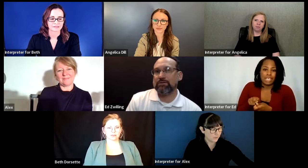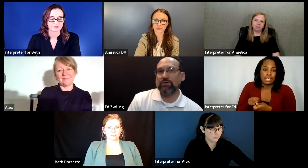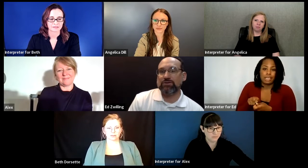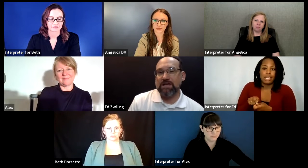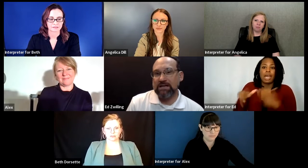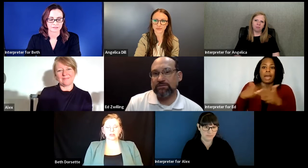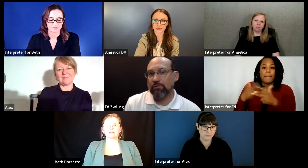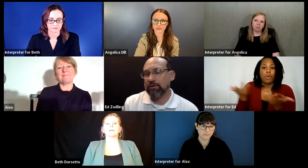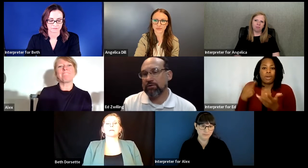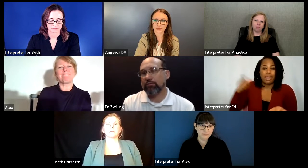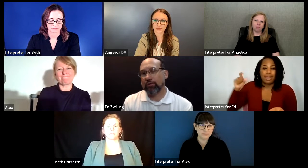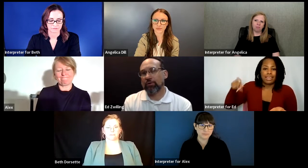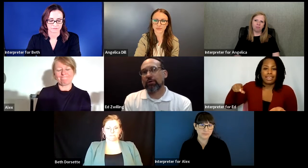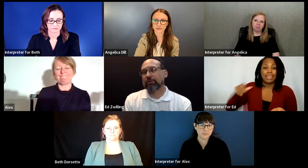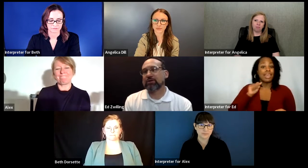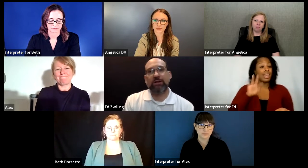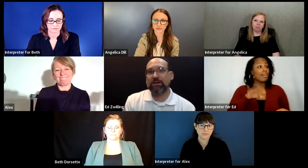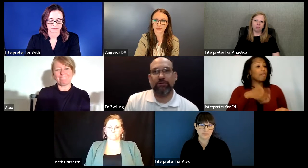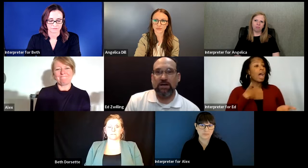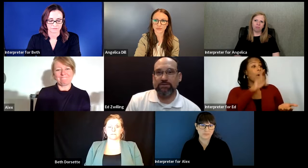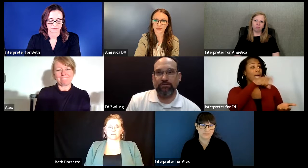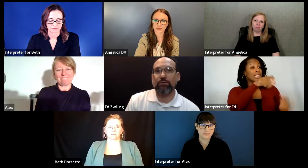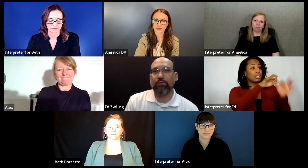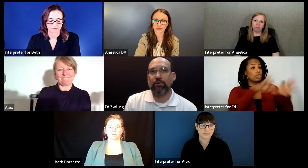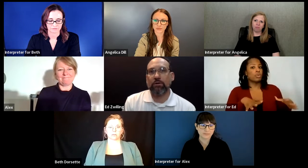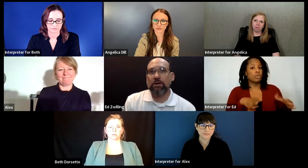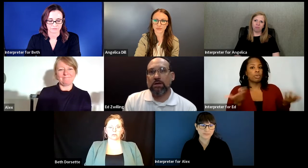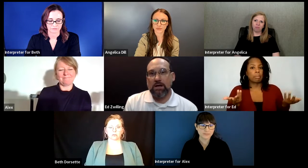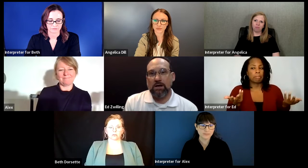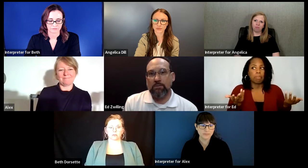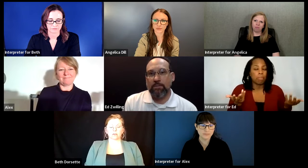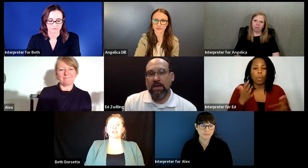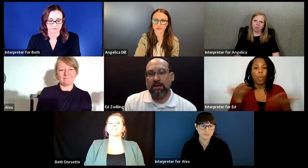Because if you just ask for an interpreter, there are so many different types of interpreters.